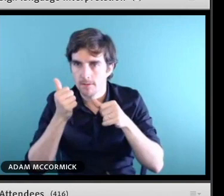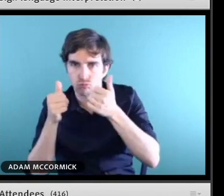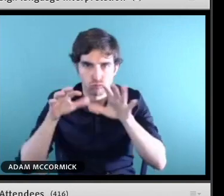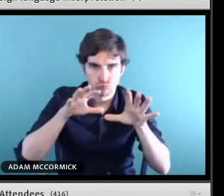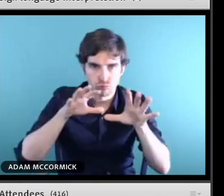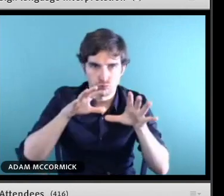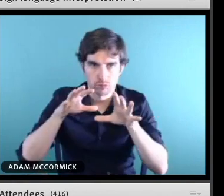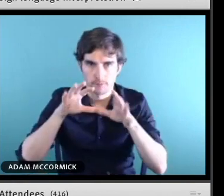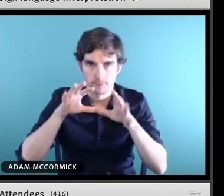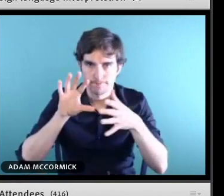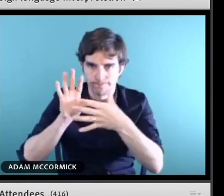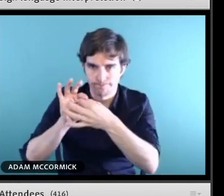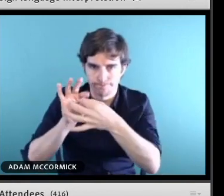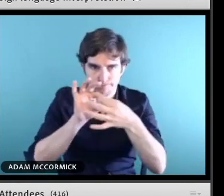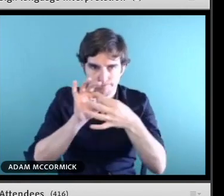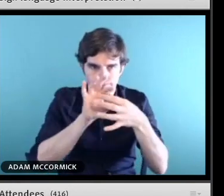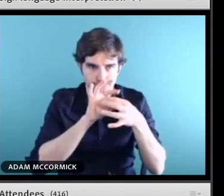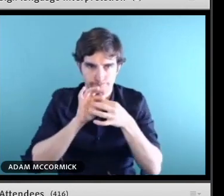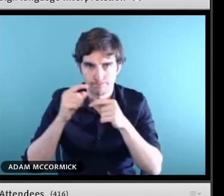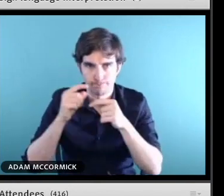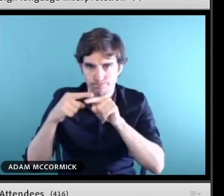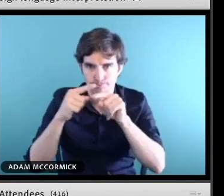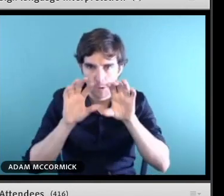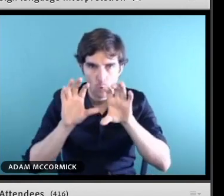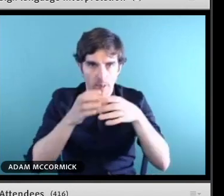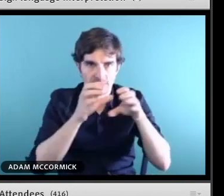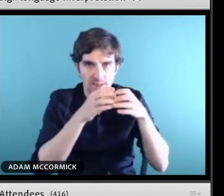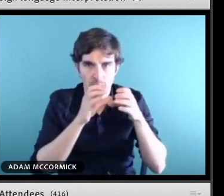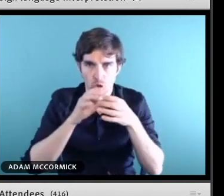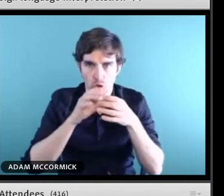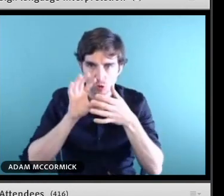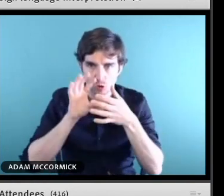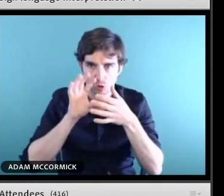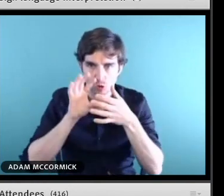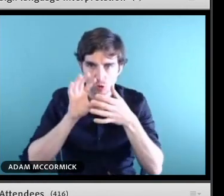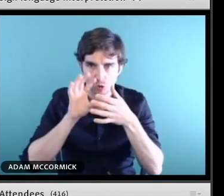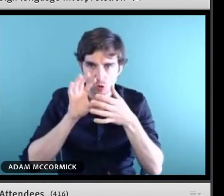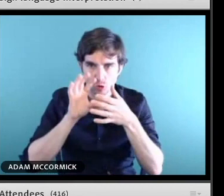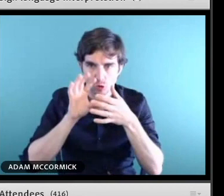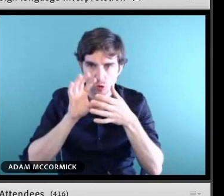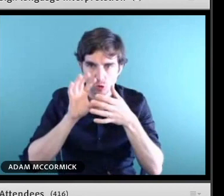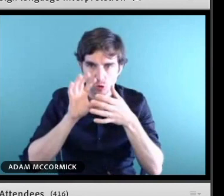needs. And to insure inclusion. The final slide is the RIADIS contact. Gabriel